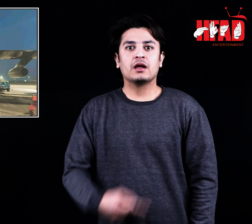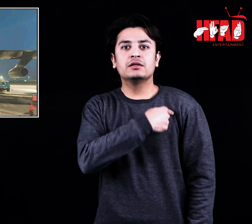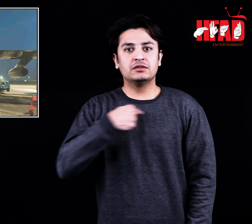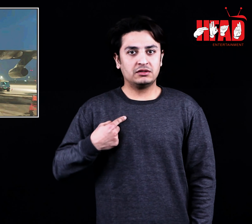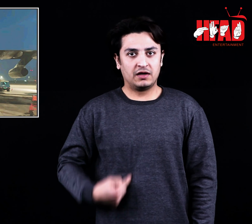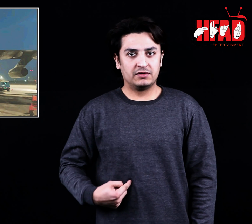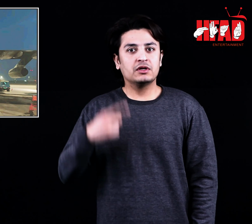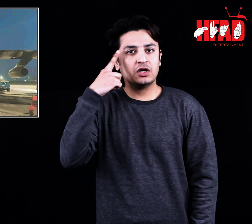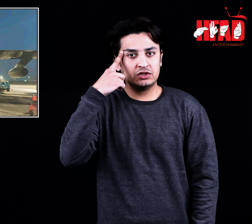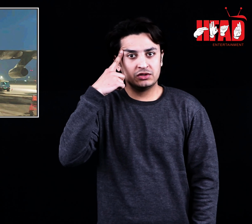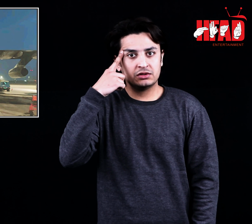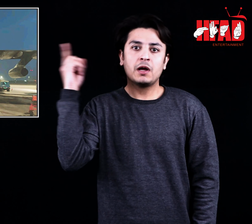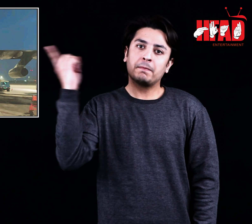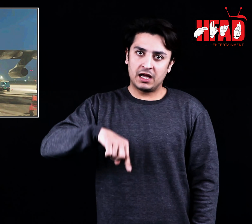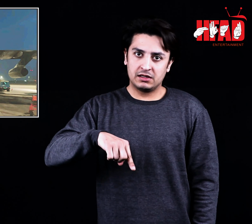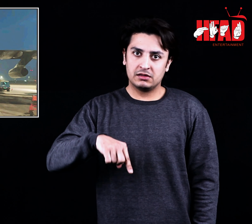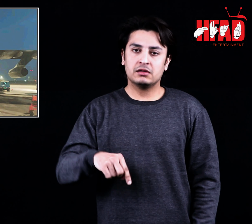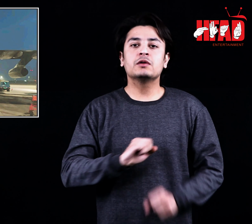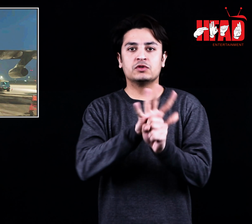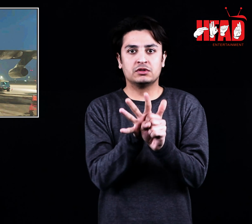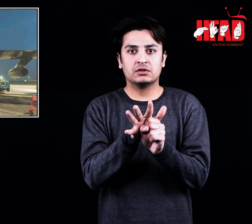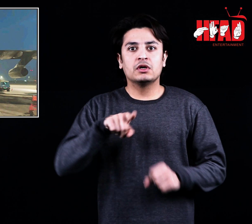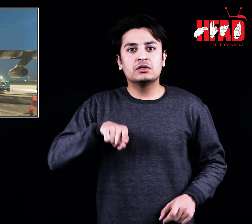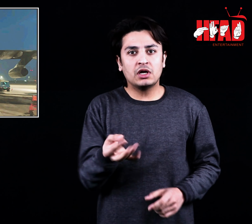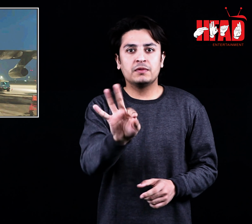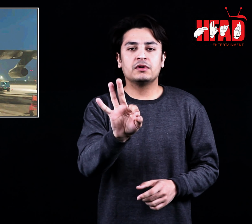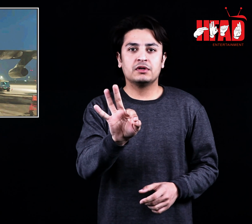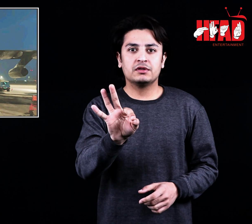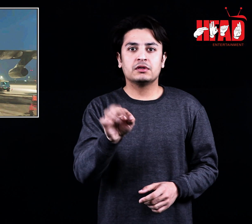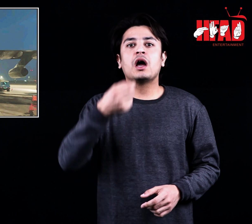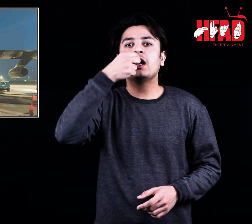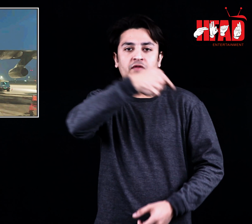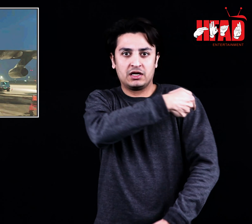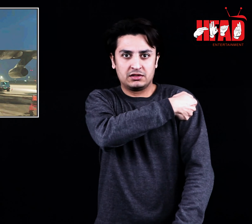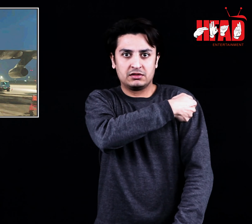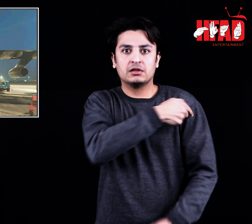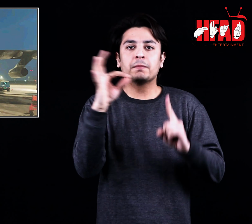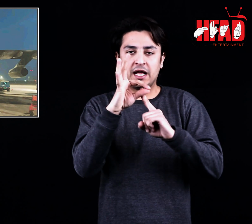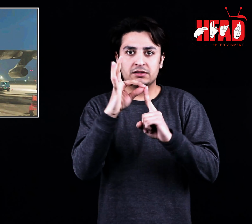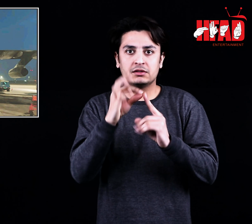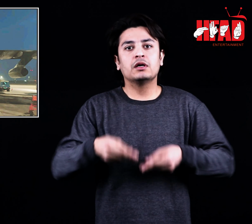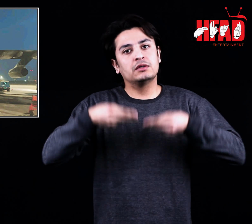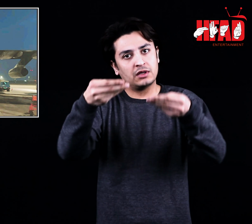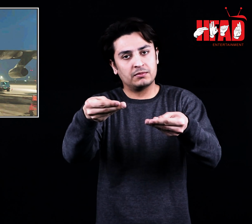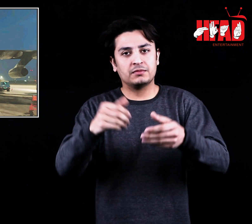China handed over Coronavirus vaccine to Pakistan